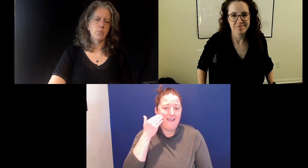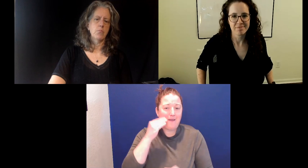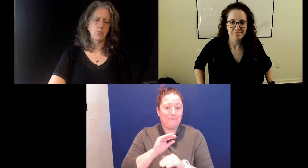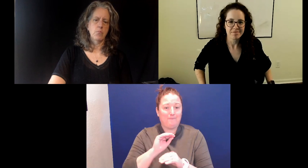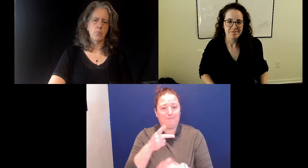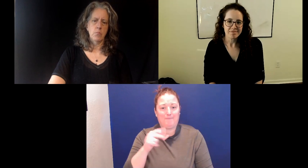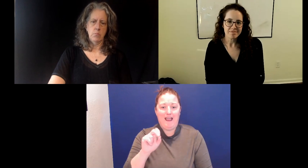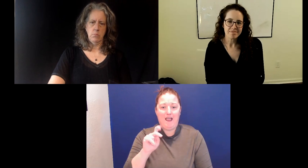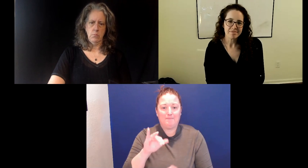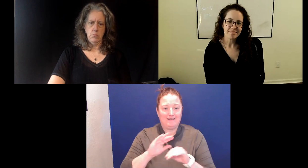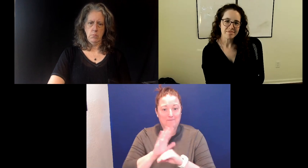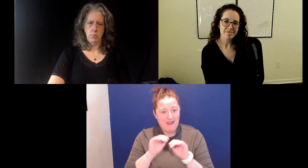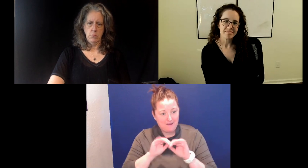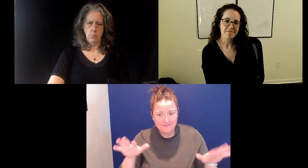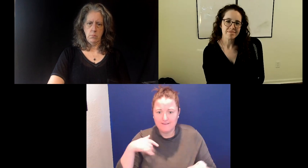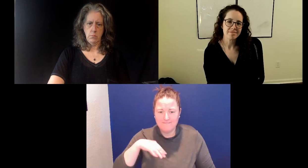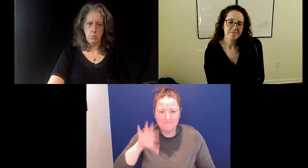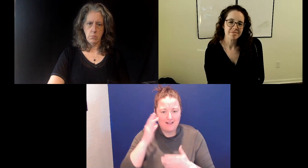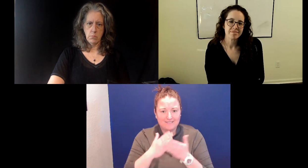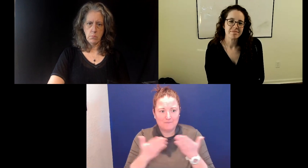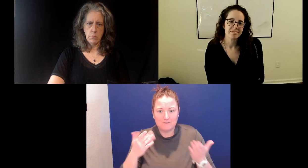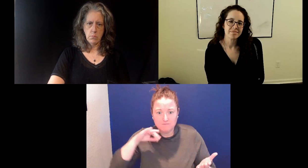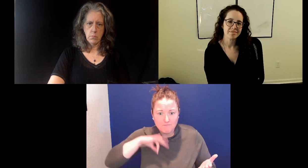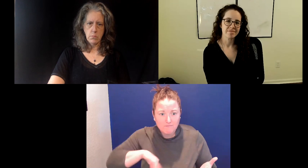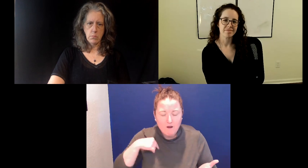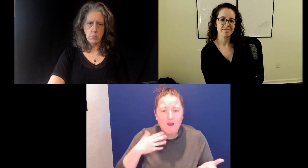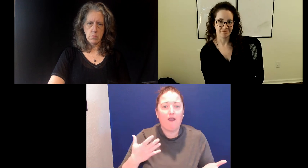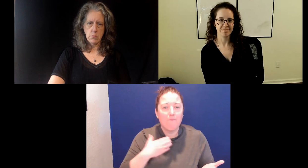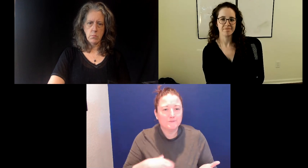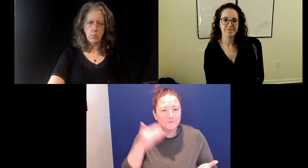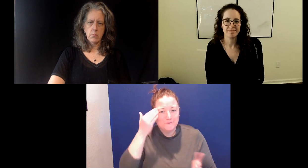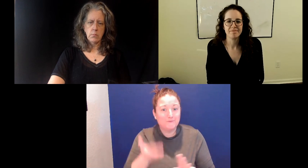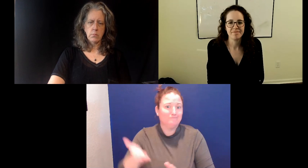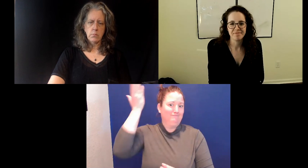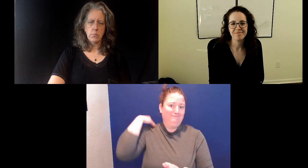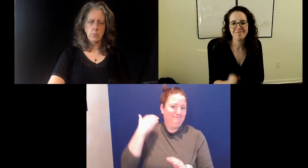utilize as we go on i know with the pandemic you know everybody is trying to find you know